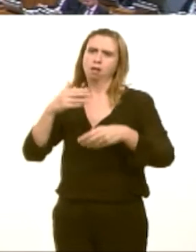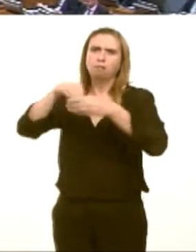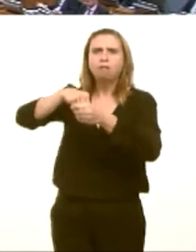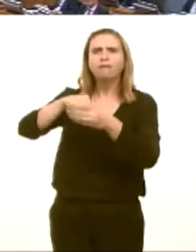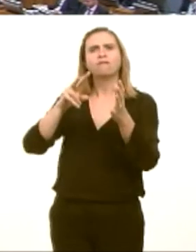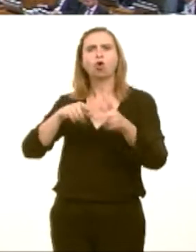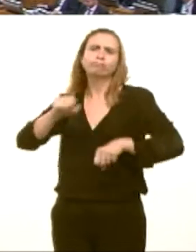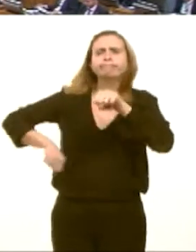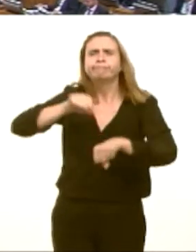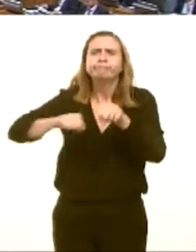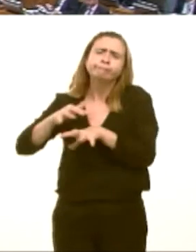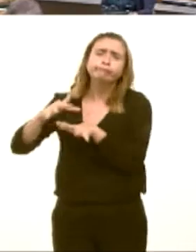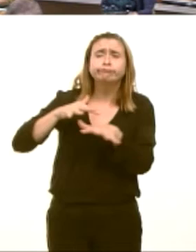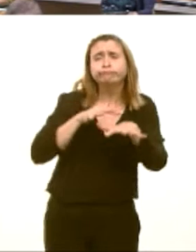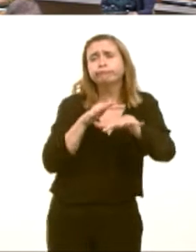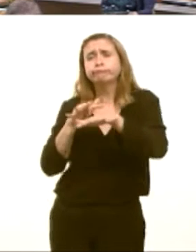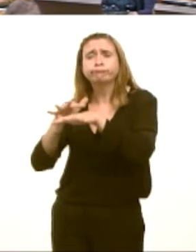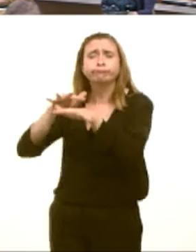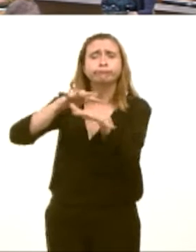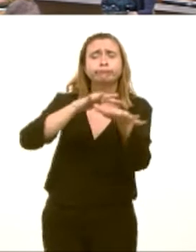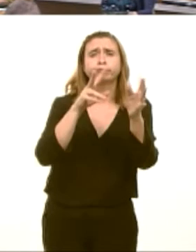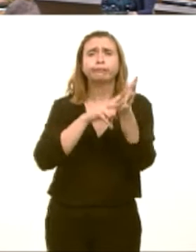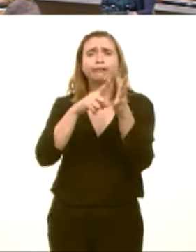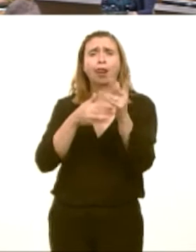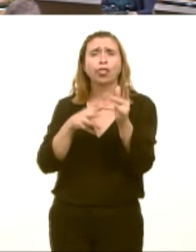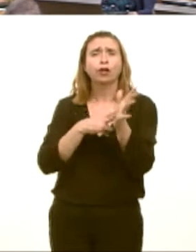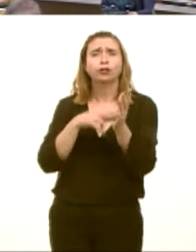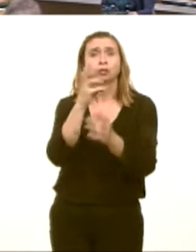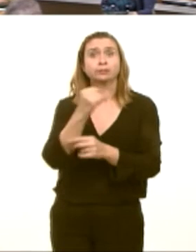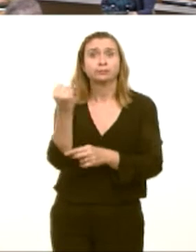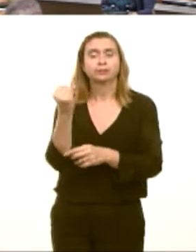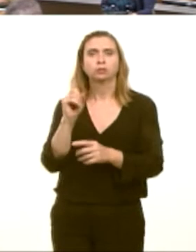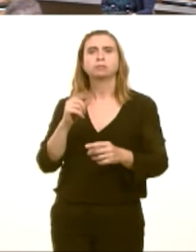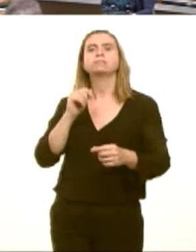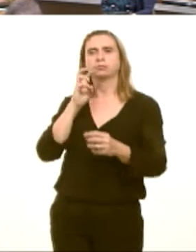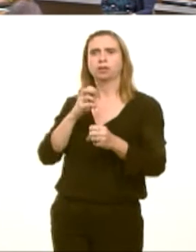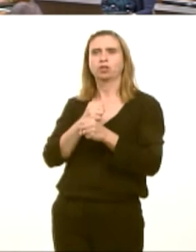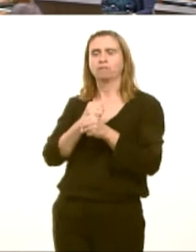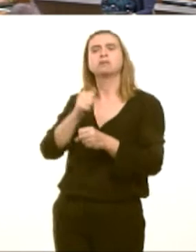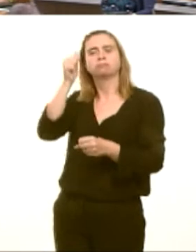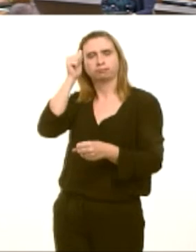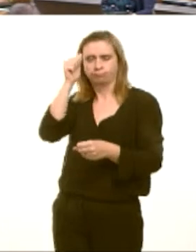Following delivery of a safe and successful event, Welsh Government commissioned a full and independent review to address the issues that were raised.